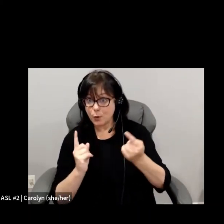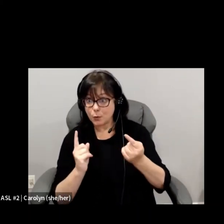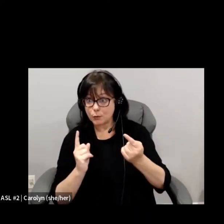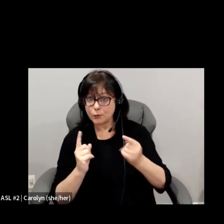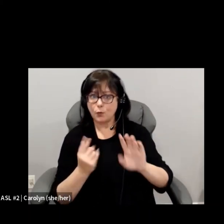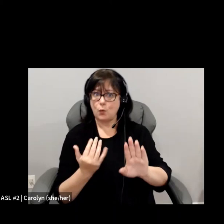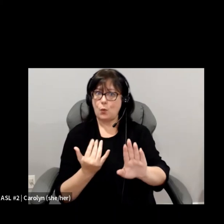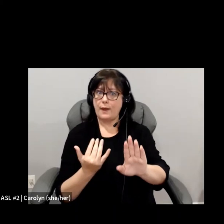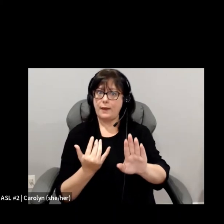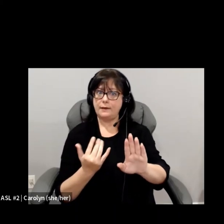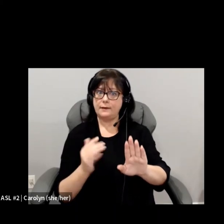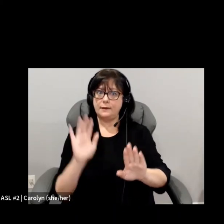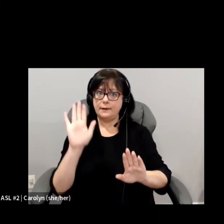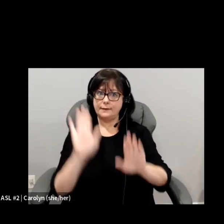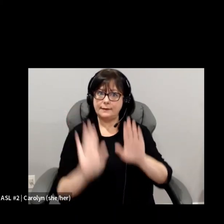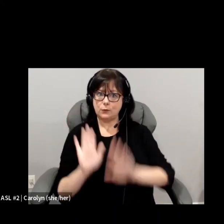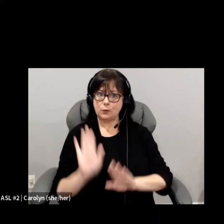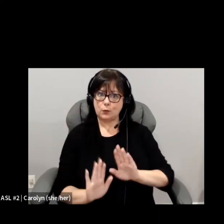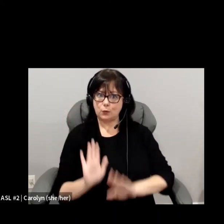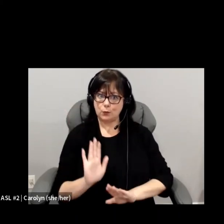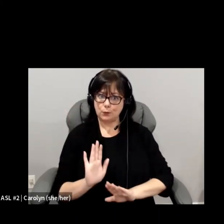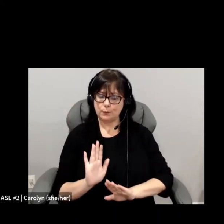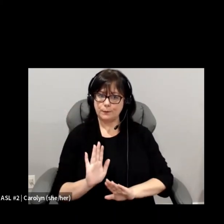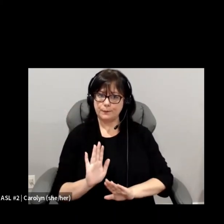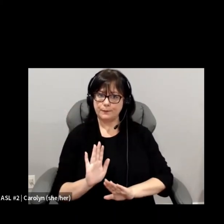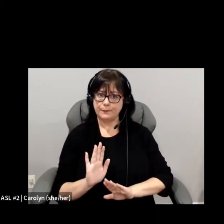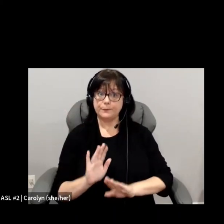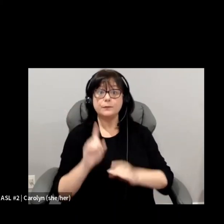ONE MOMENT.